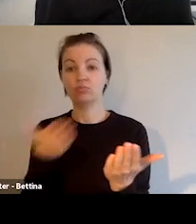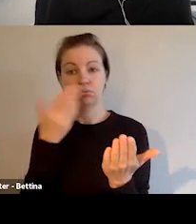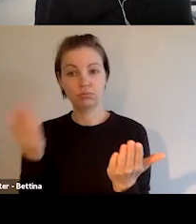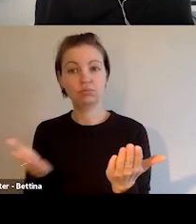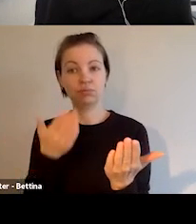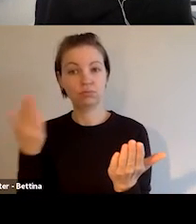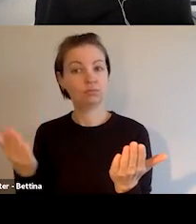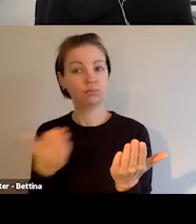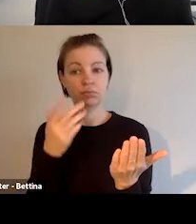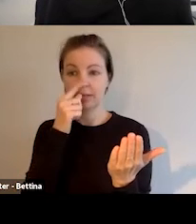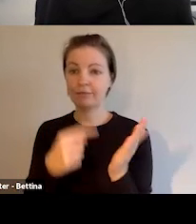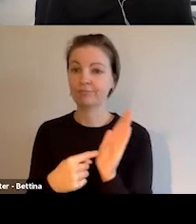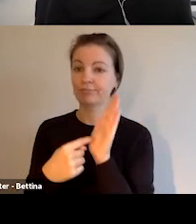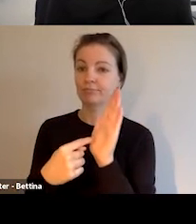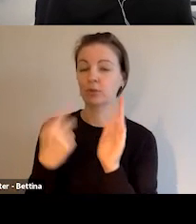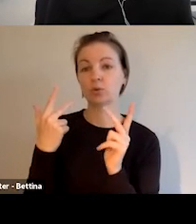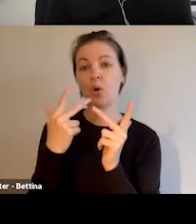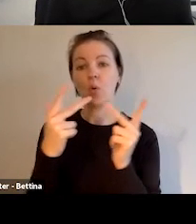experiences this time to a professional audience.